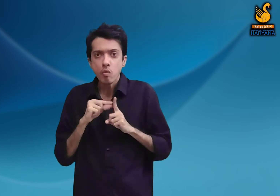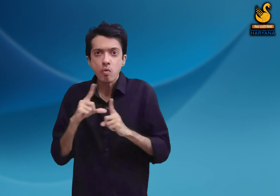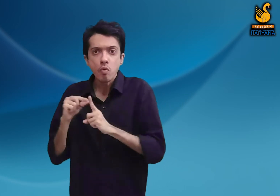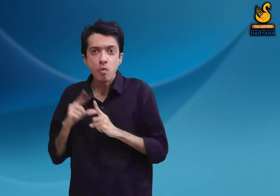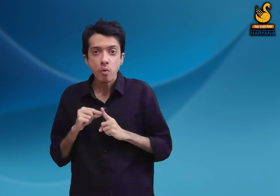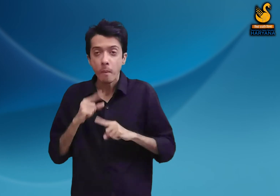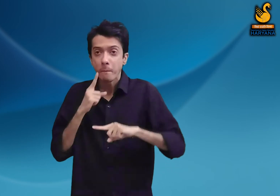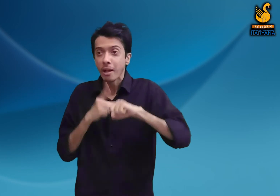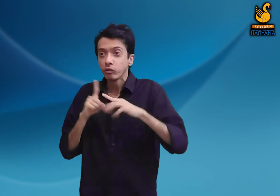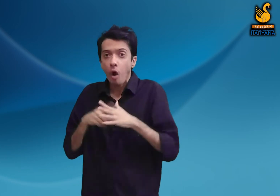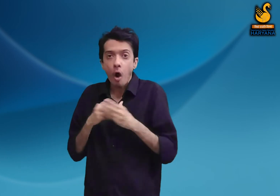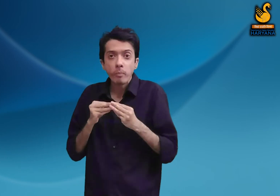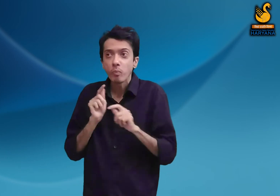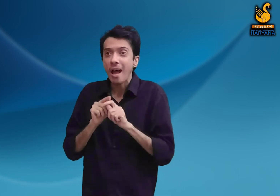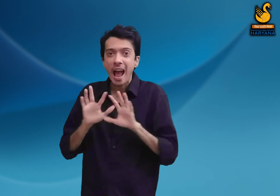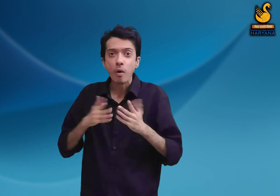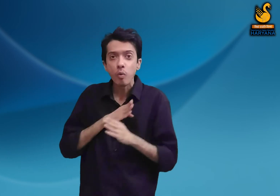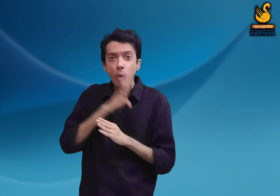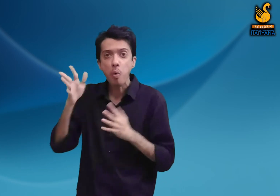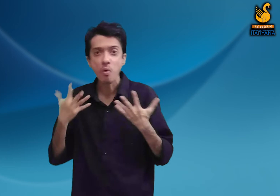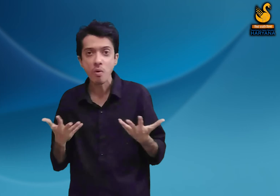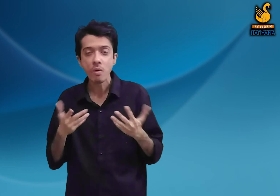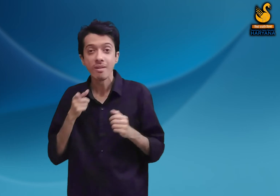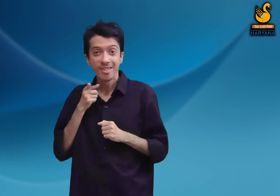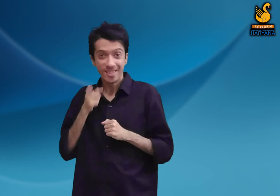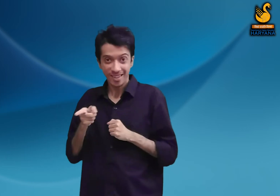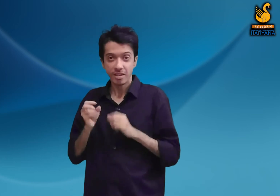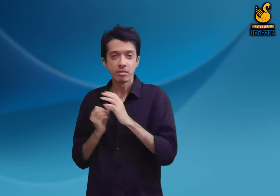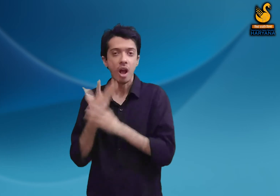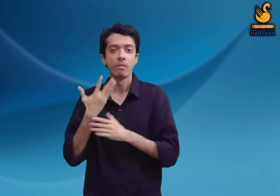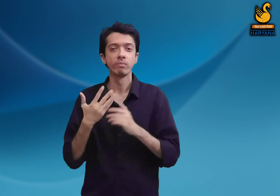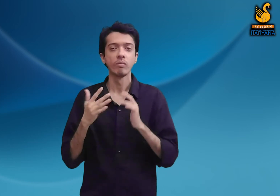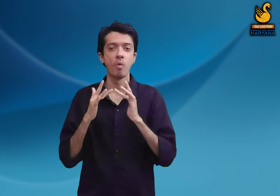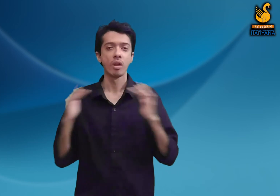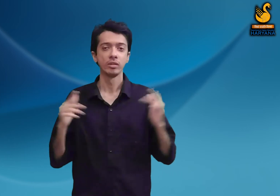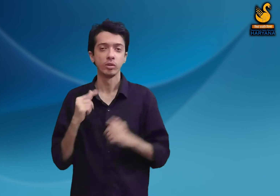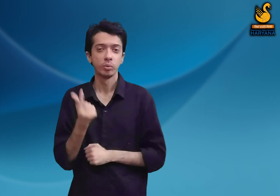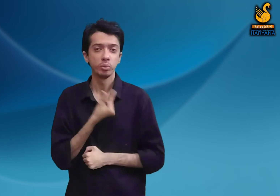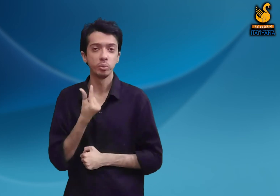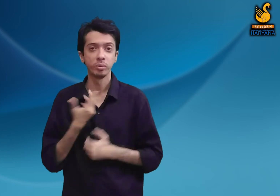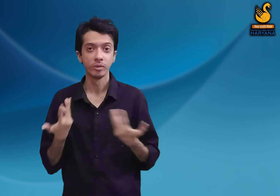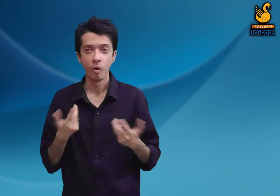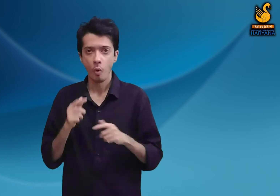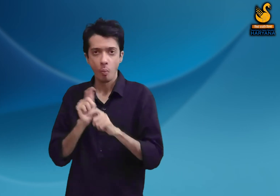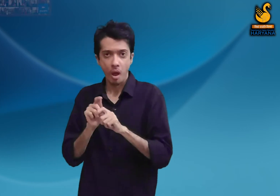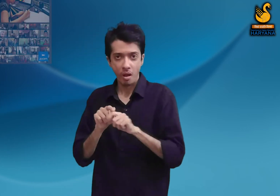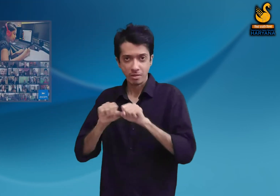It is very risky to travel outside for jobs or for any other work. That is why we use internet to work online.